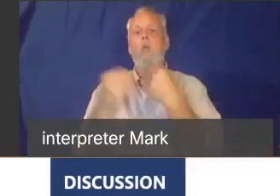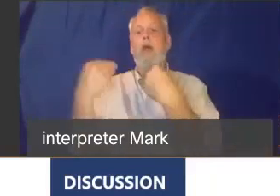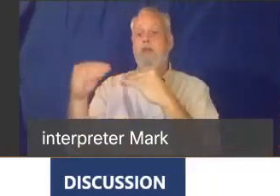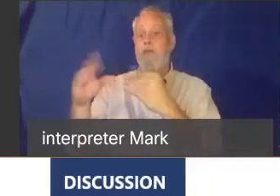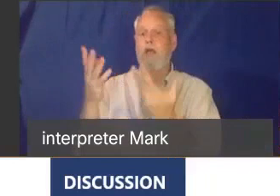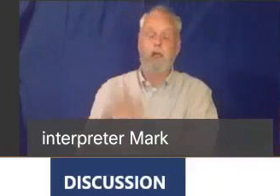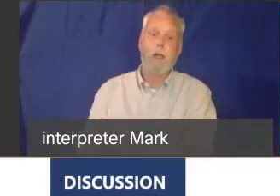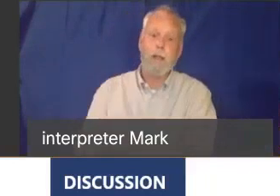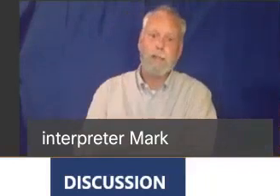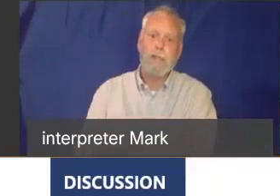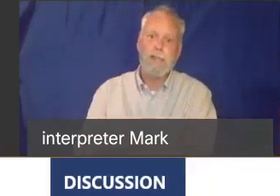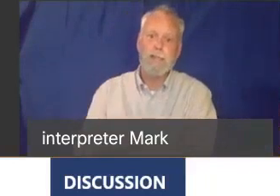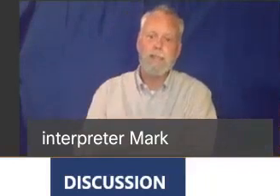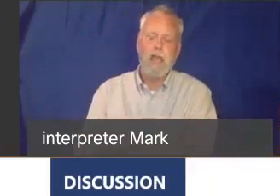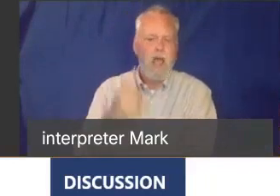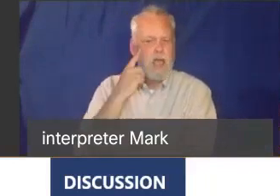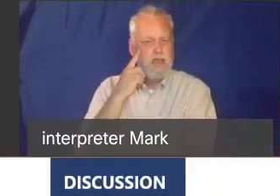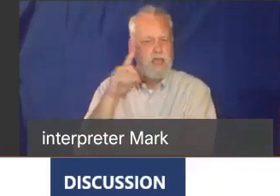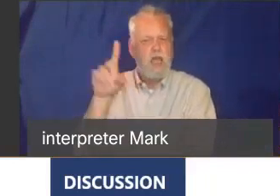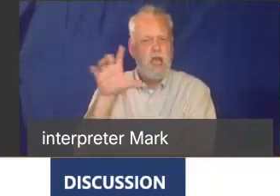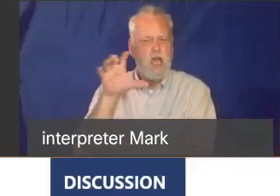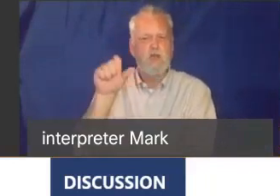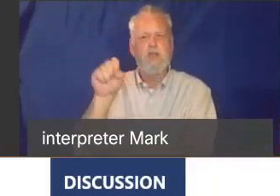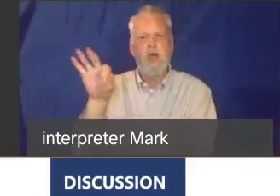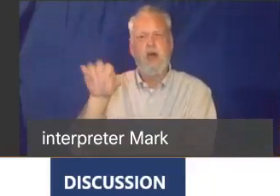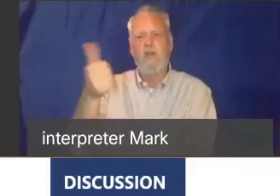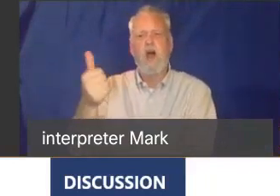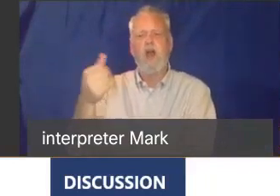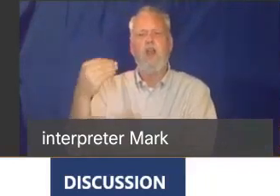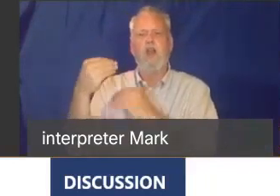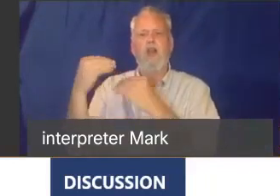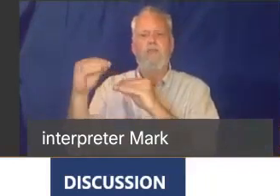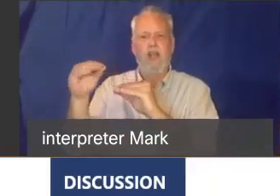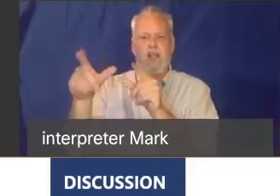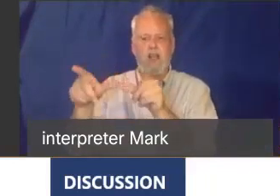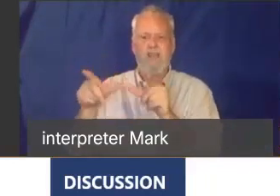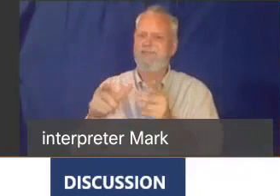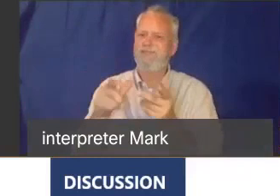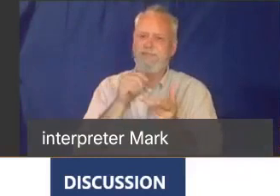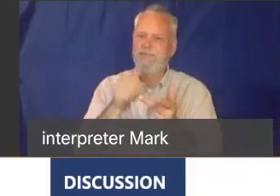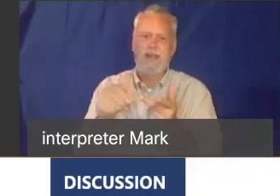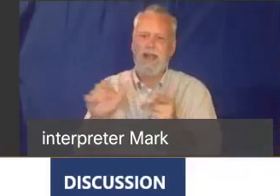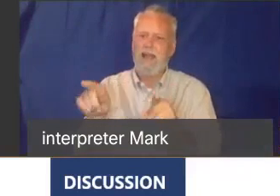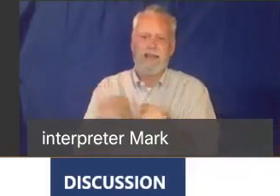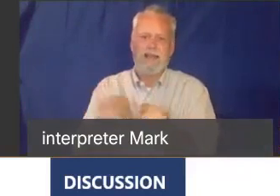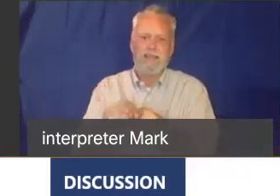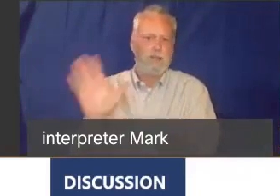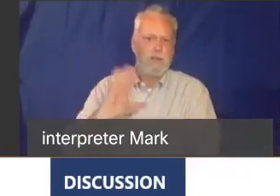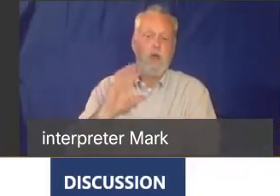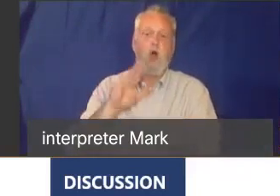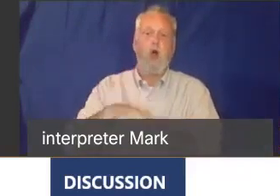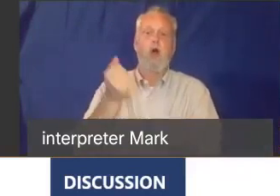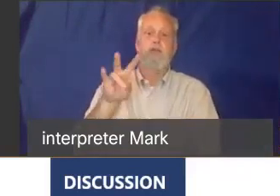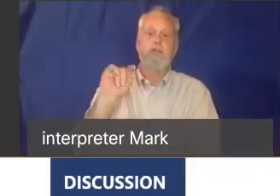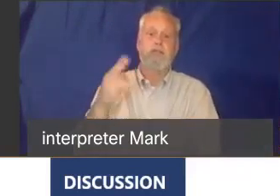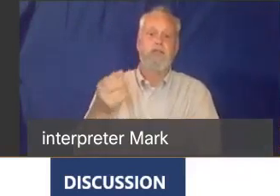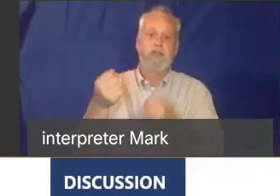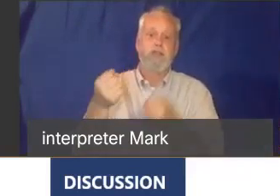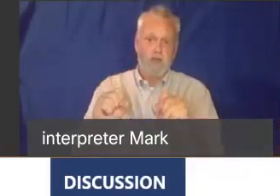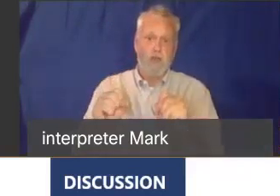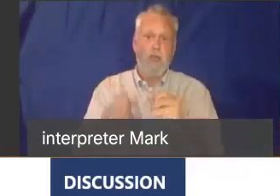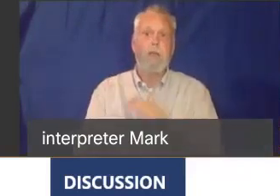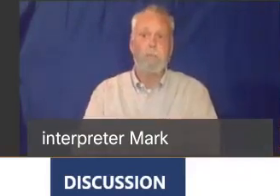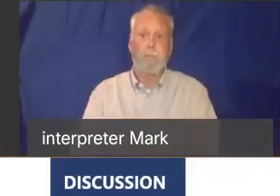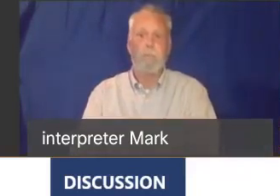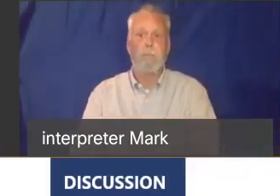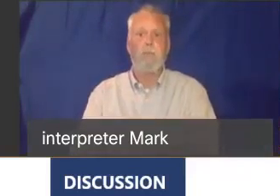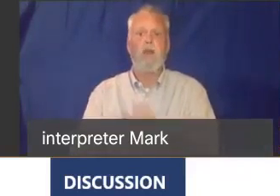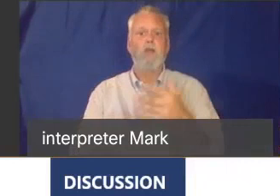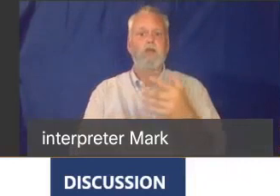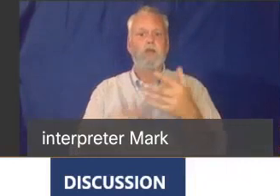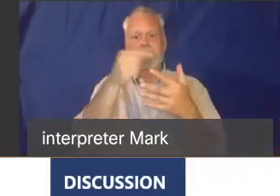I believe there are hundreds of other many located. I know they're not very been, um, but on 17th street, I know there are a number of spaces they're all available by lottery.